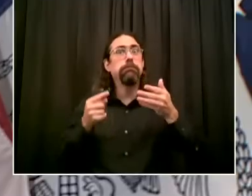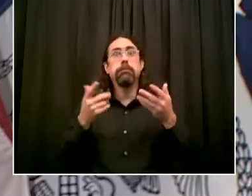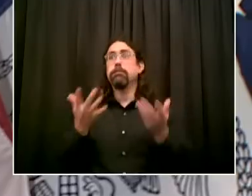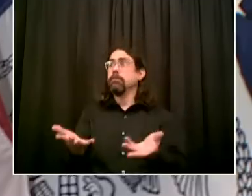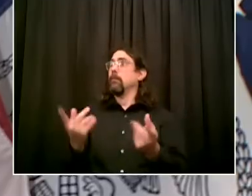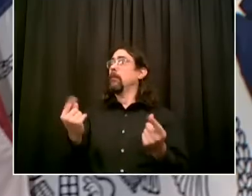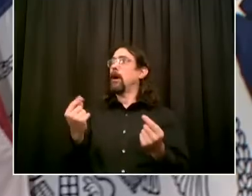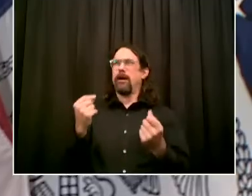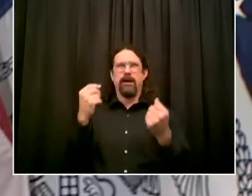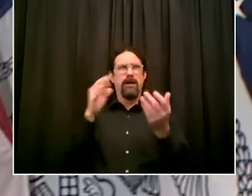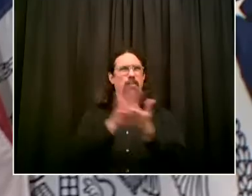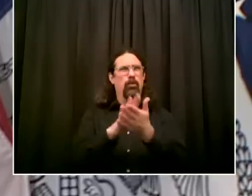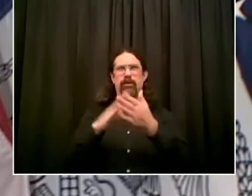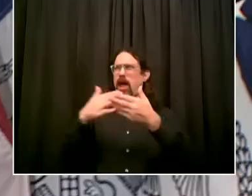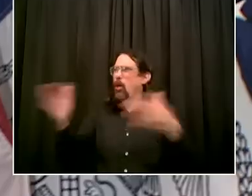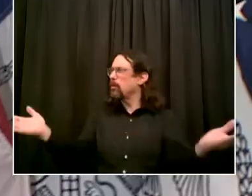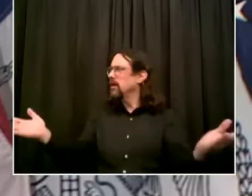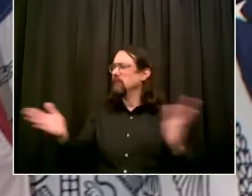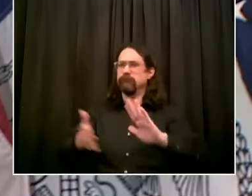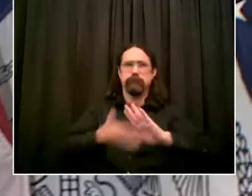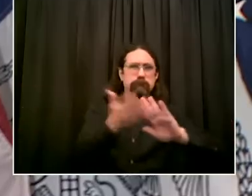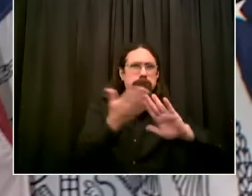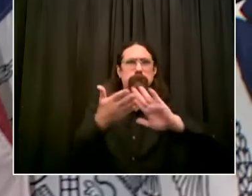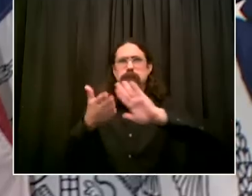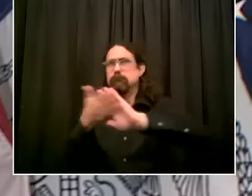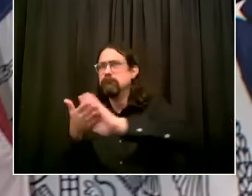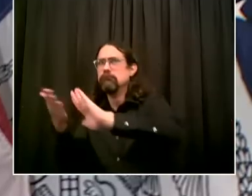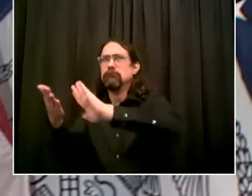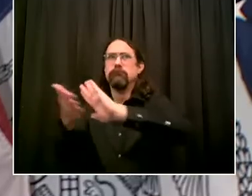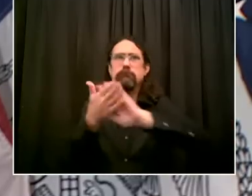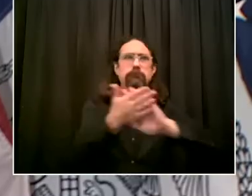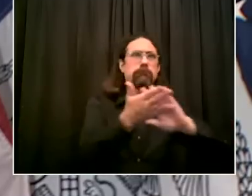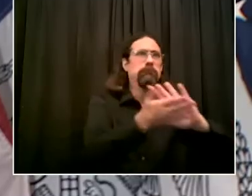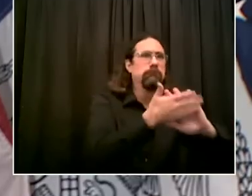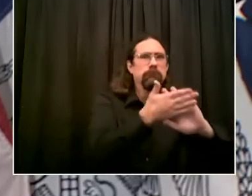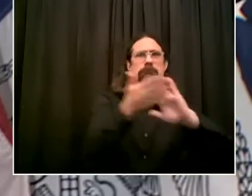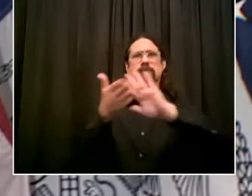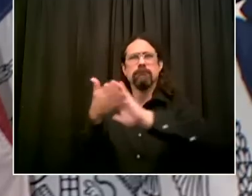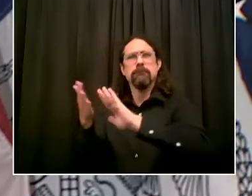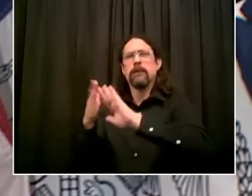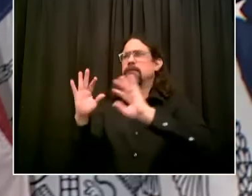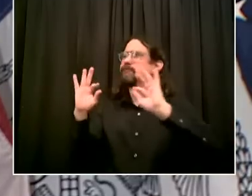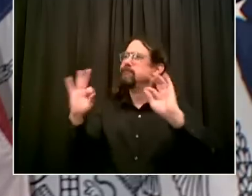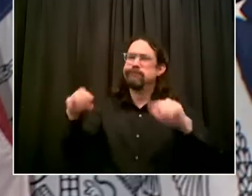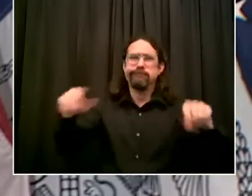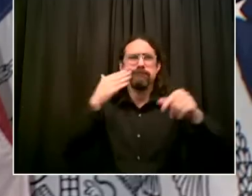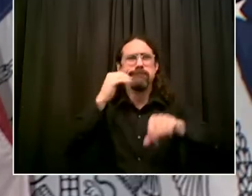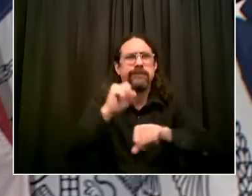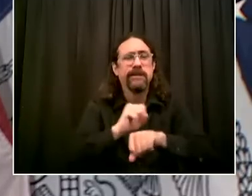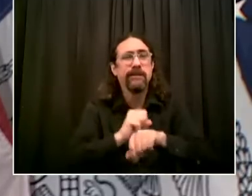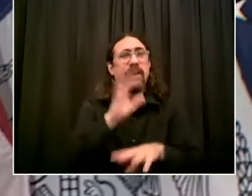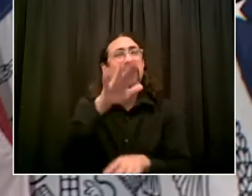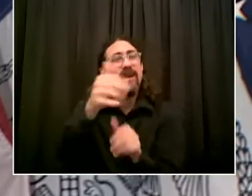BUBUWT E E HAVE DON IT, ONE OF THE THINGS THAT HAS BE ENENC RUCIAL, IS LOTS OF TESTING AVAILABLE. TESTING THAT WE ARE DOING, THE CAREFUL WORK THAT IS BEING